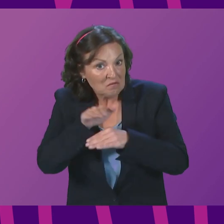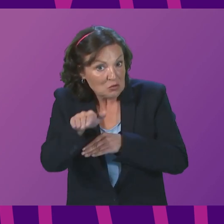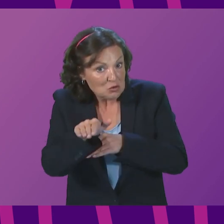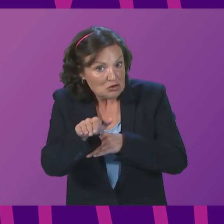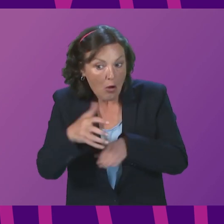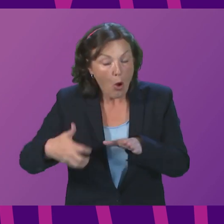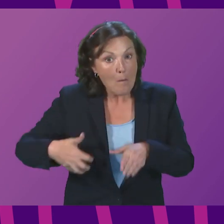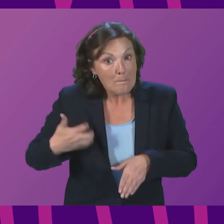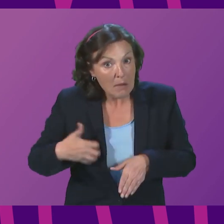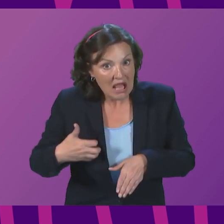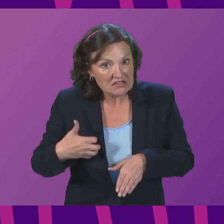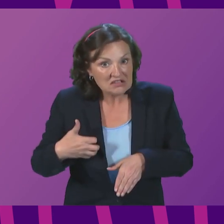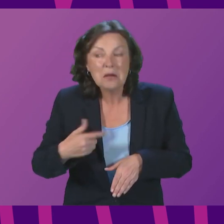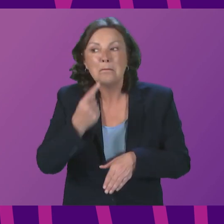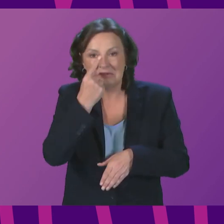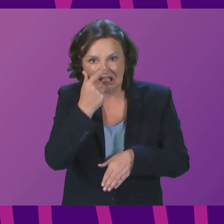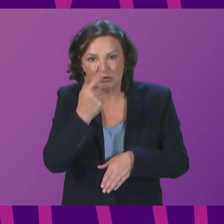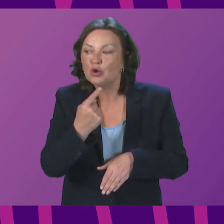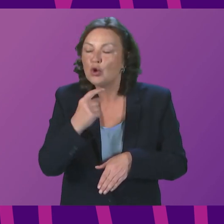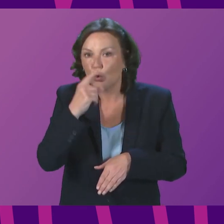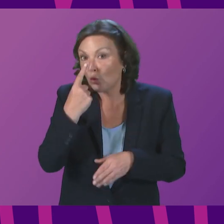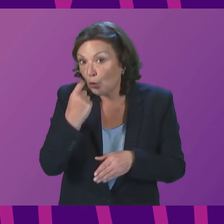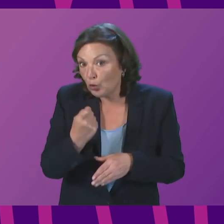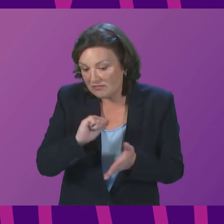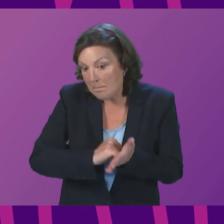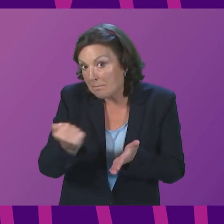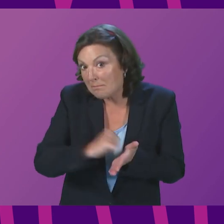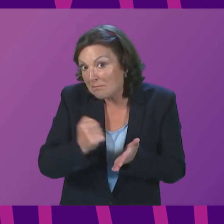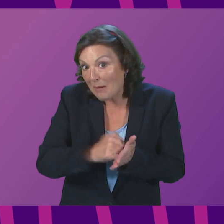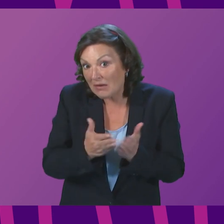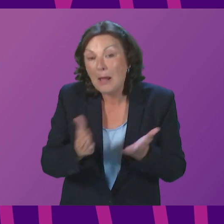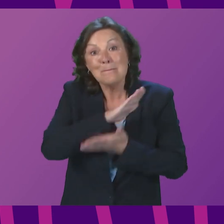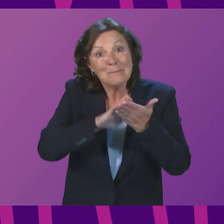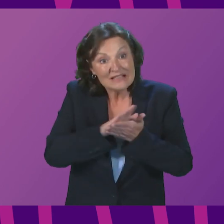I can confirm to the chamber that that will involve changes to the ministerial code and